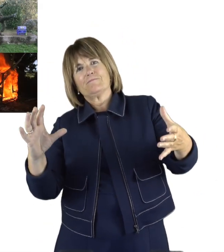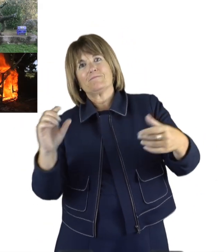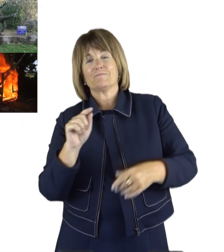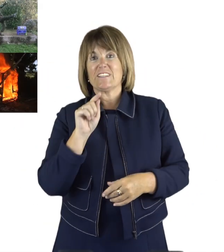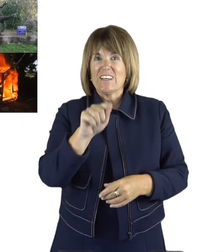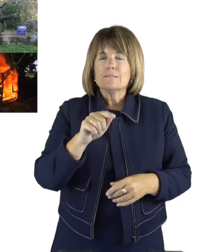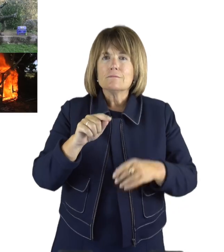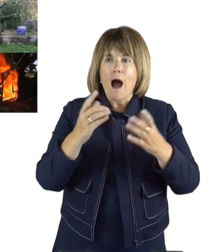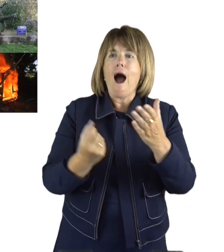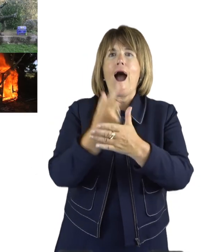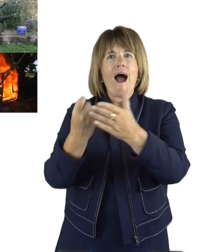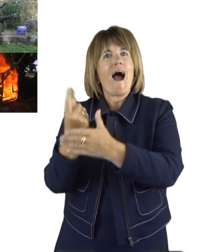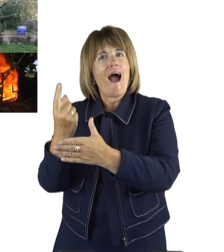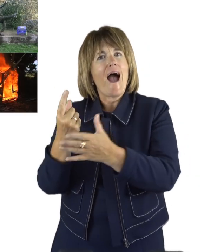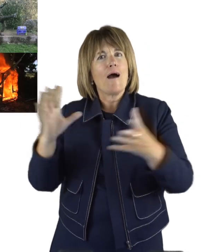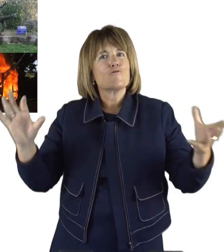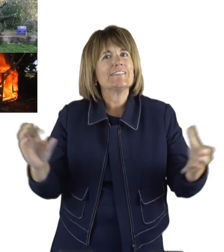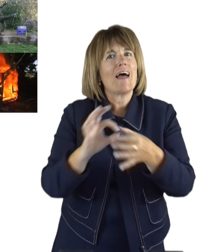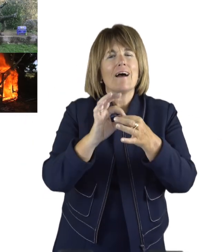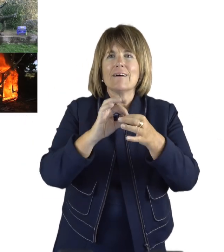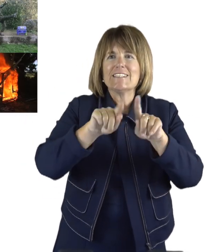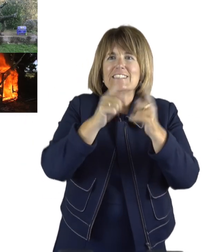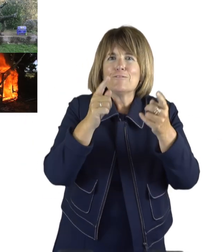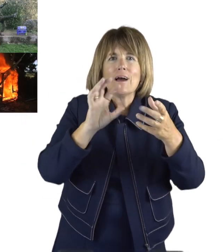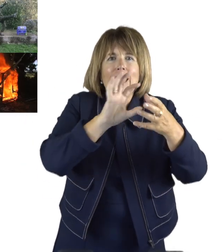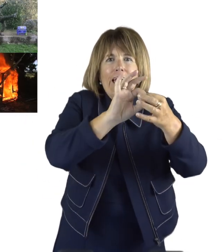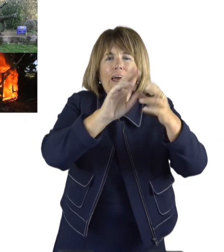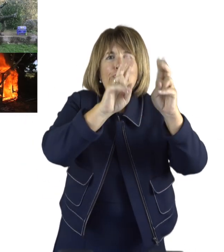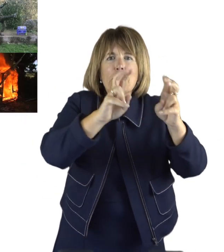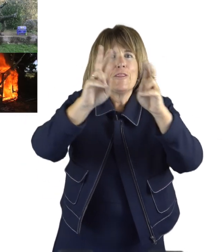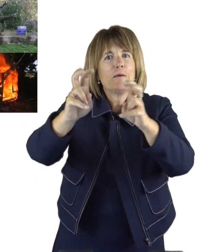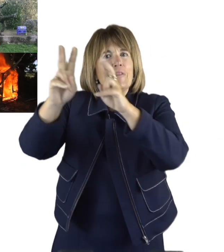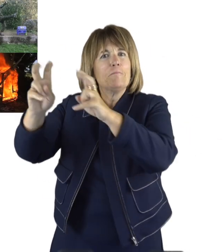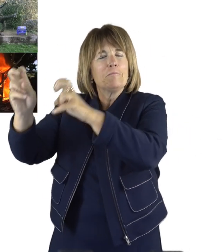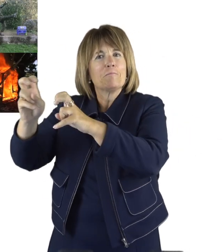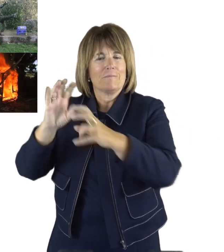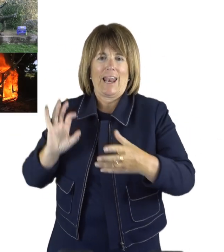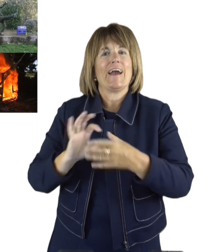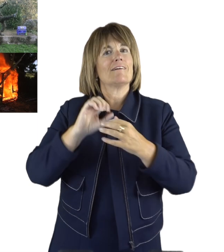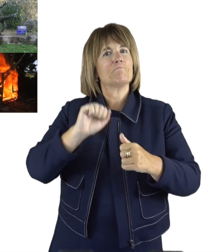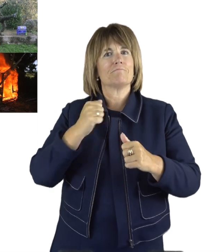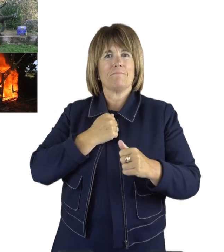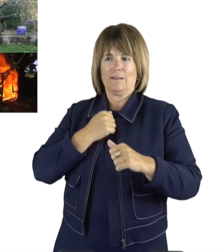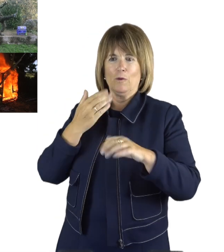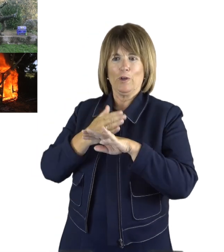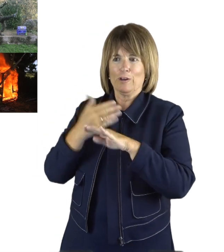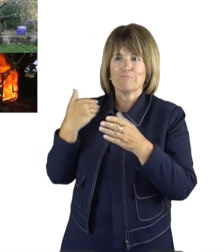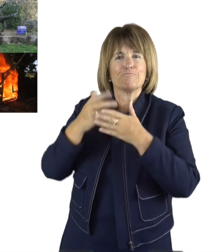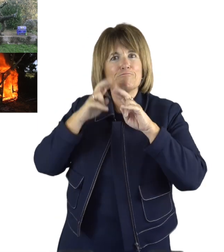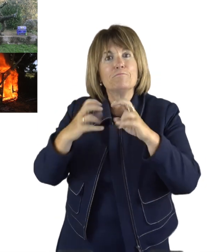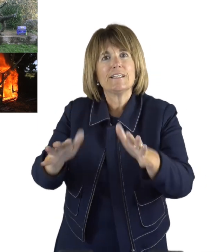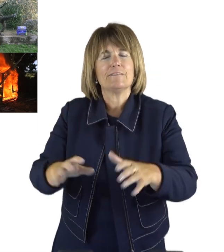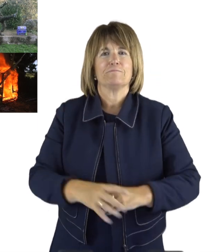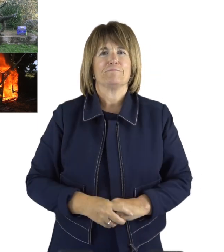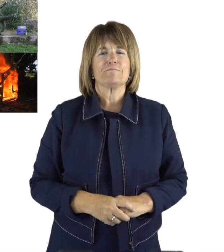Shorthand of these investigations includes some of the following merging and interrelated threads of enquiry.